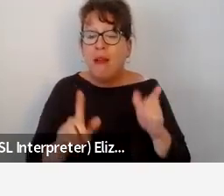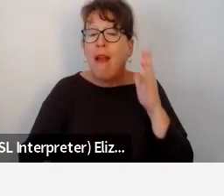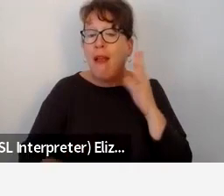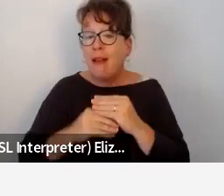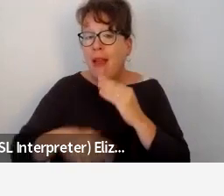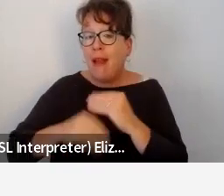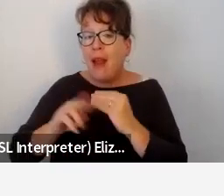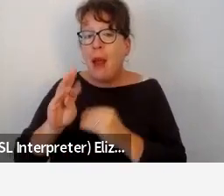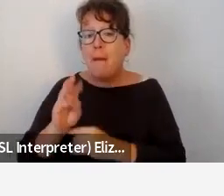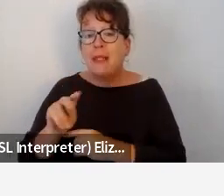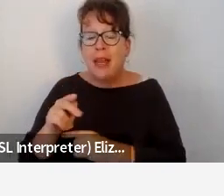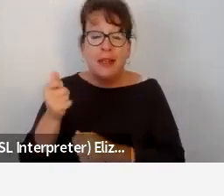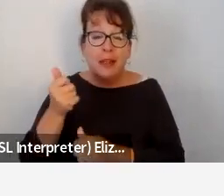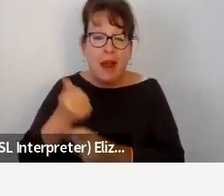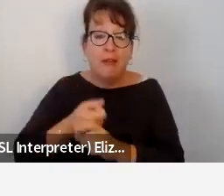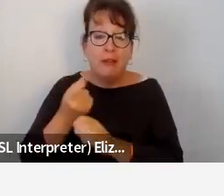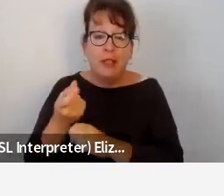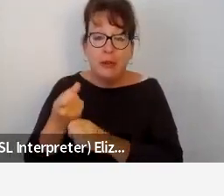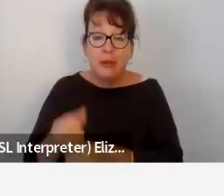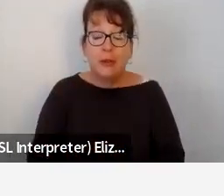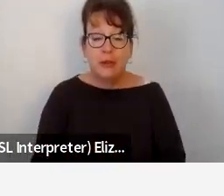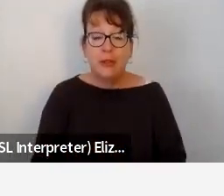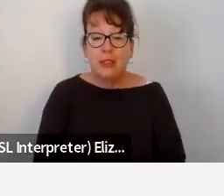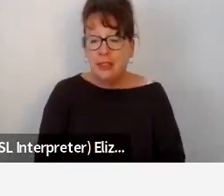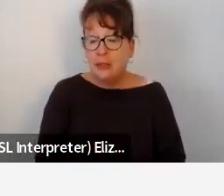Emily Rankin. If you're willing to come off of mute,